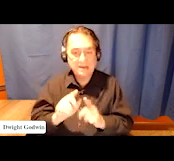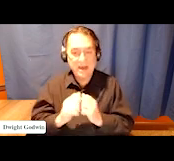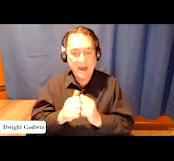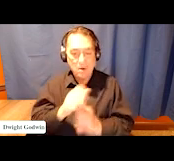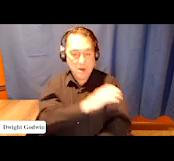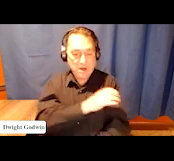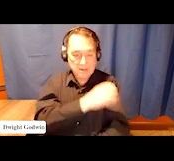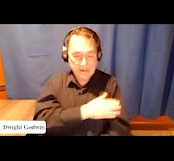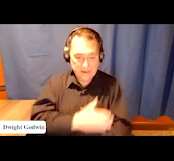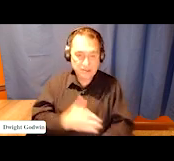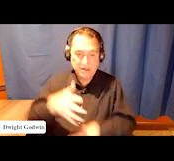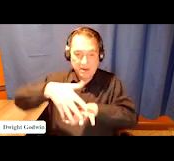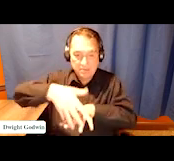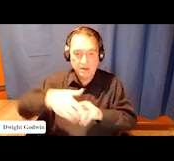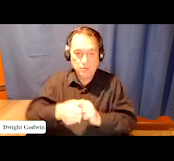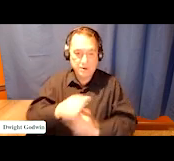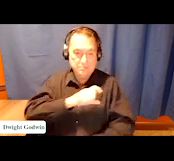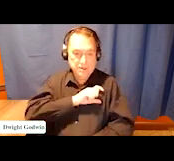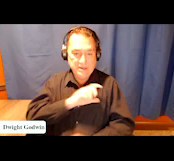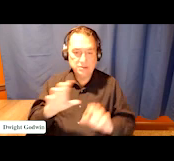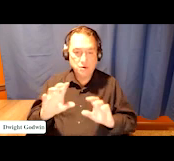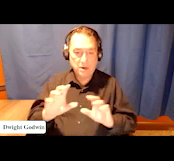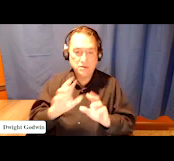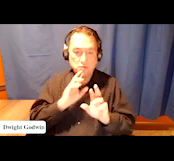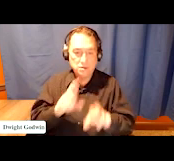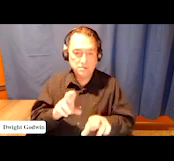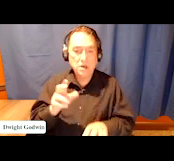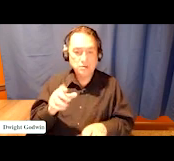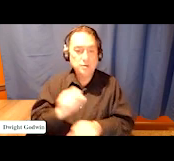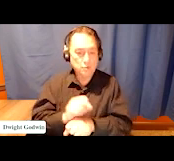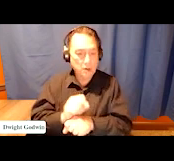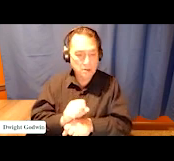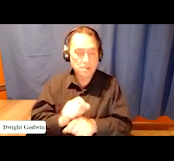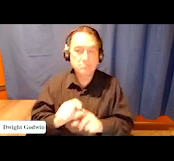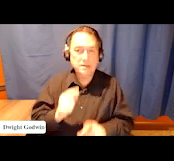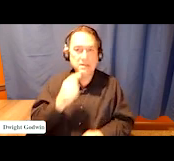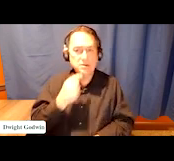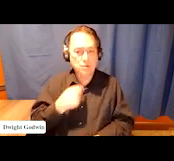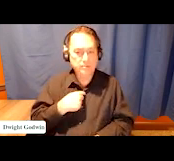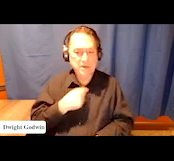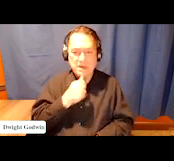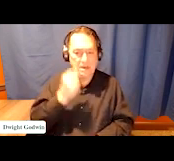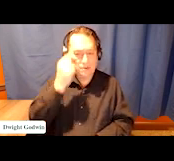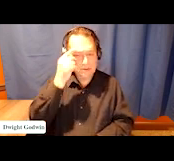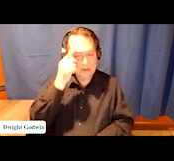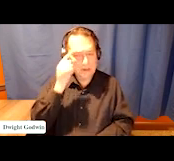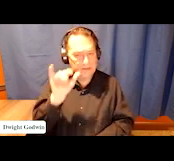embedded with police crisis response would work. Although I was told not to think of it as a flow chart,